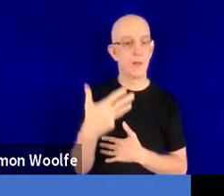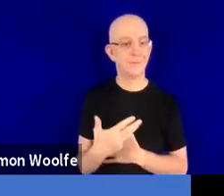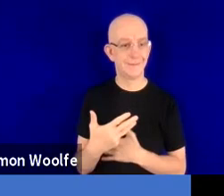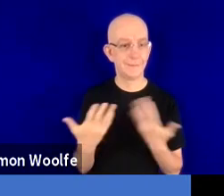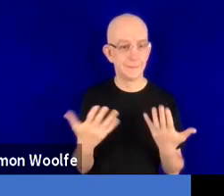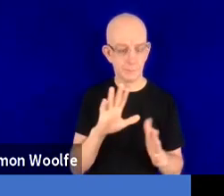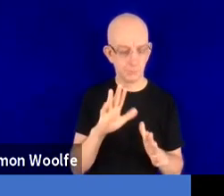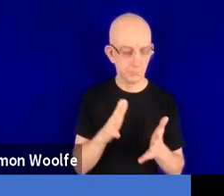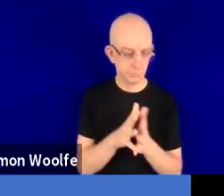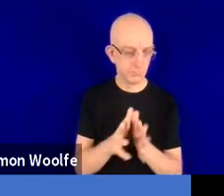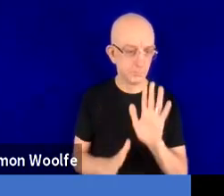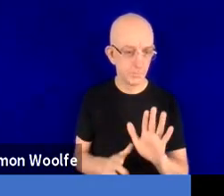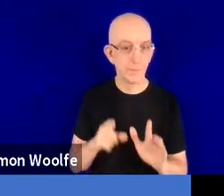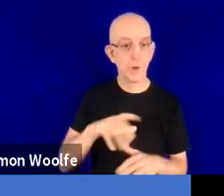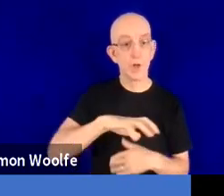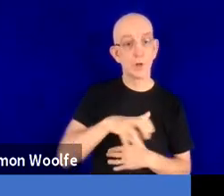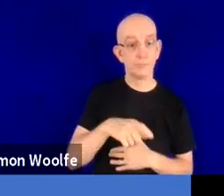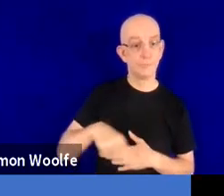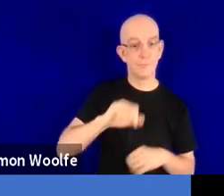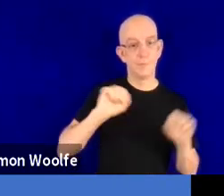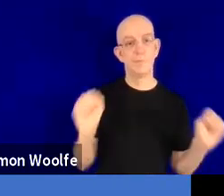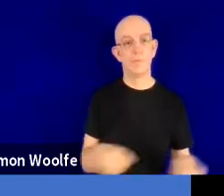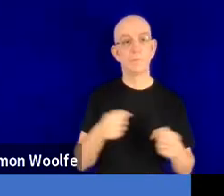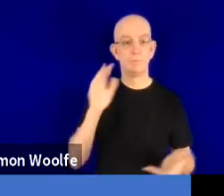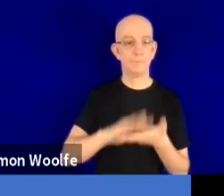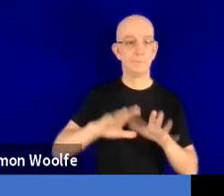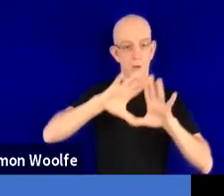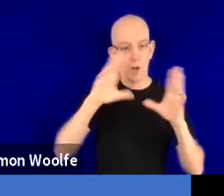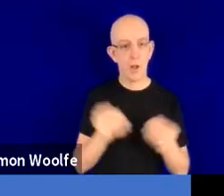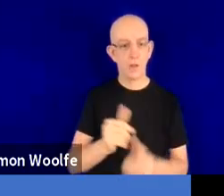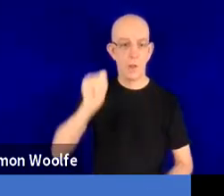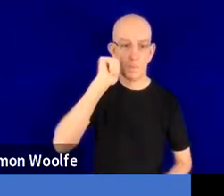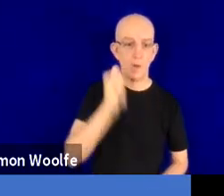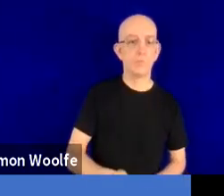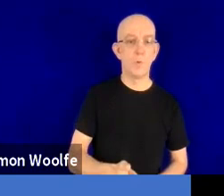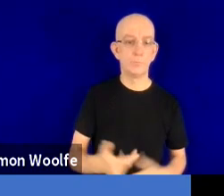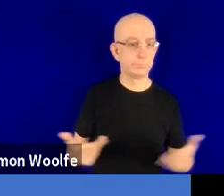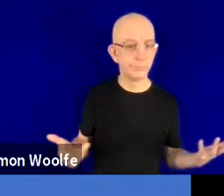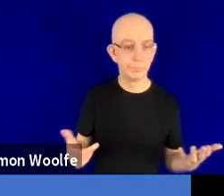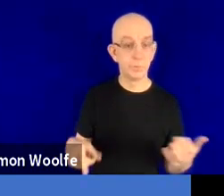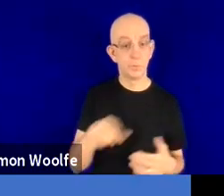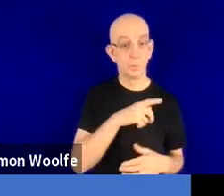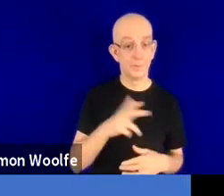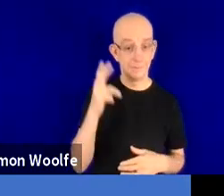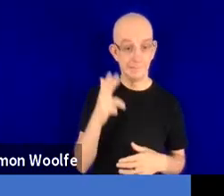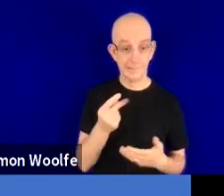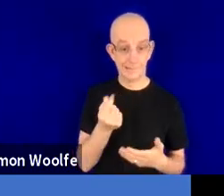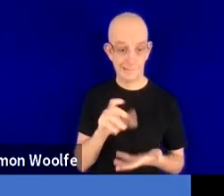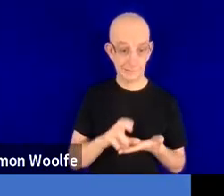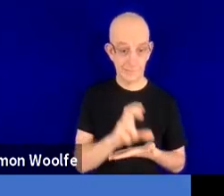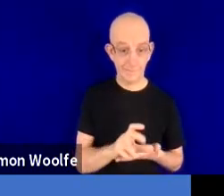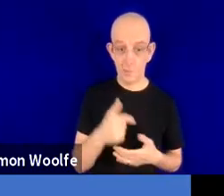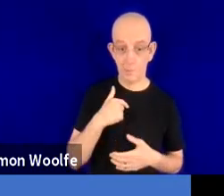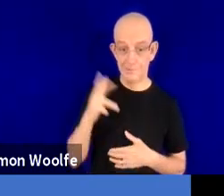Do we start with children with disabilities, with older person, et cetera, and the engagement of organization of person with disabilities